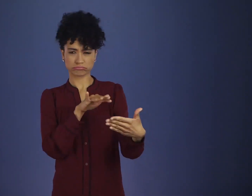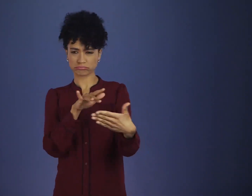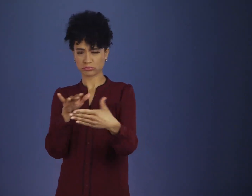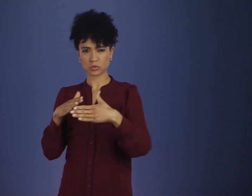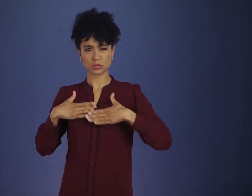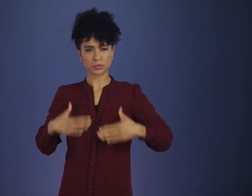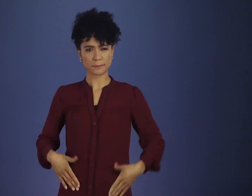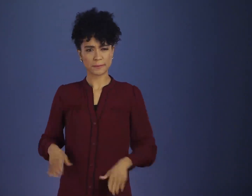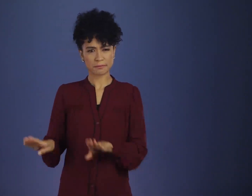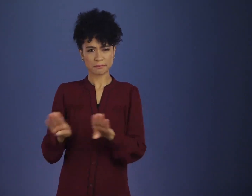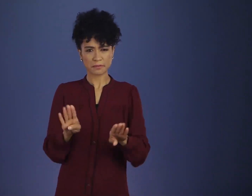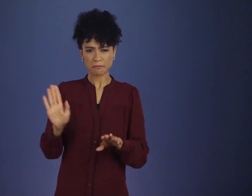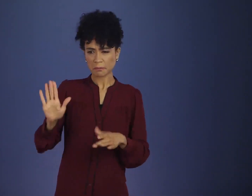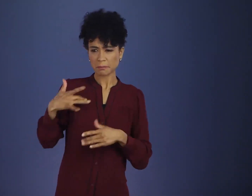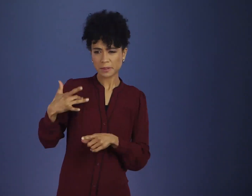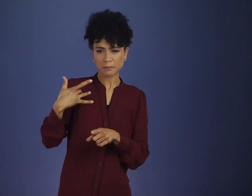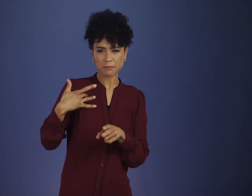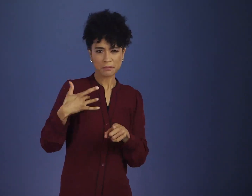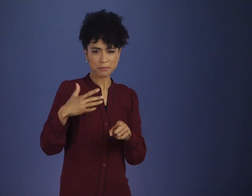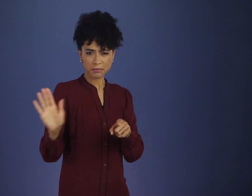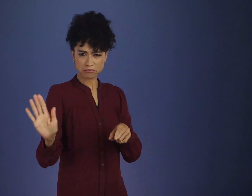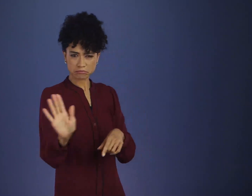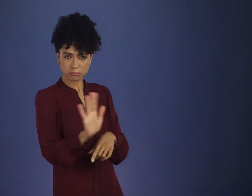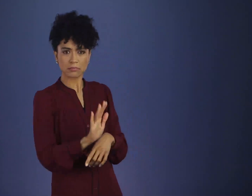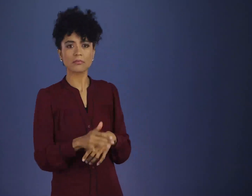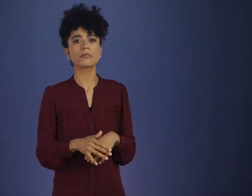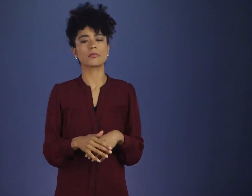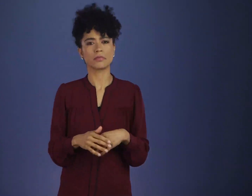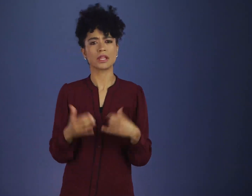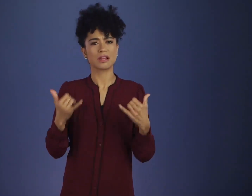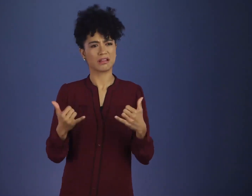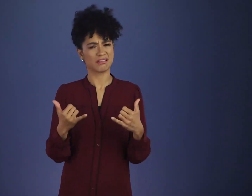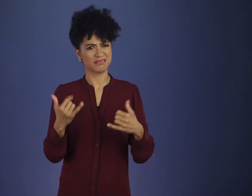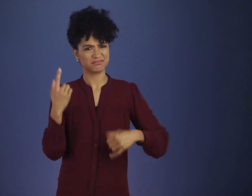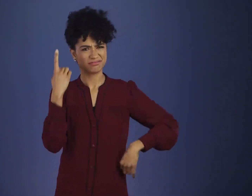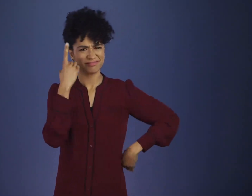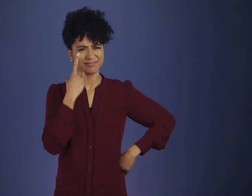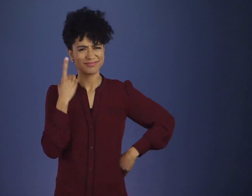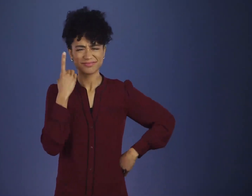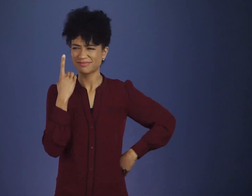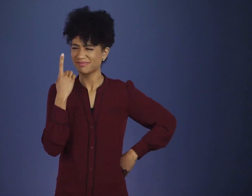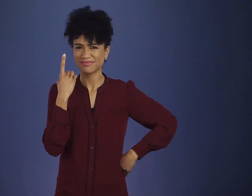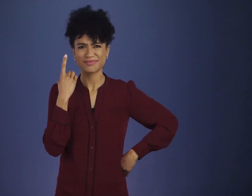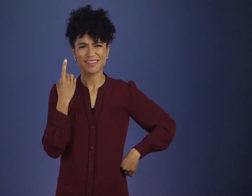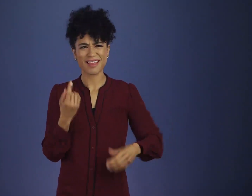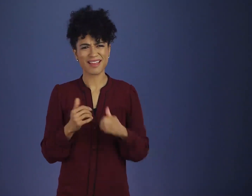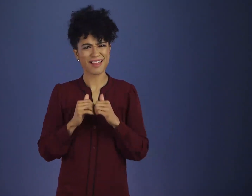Students of human relations are beginning to wonder how and why A.A. functions as a society.